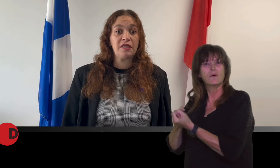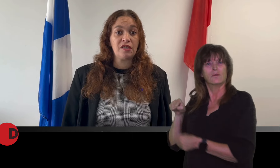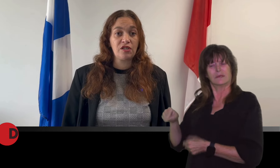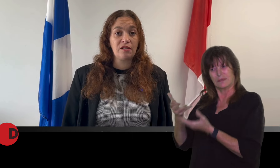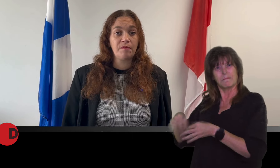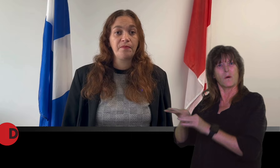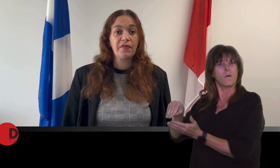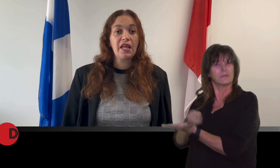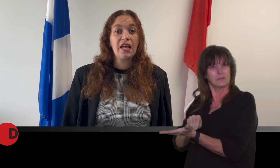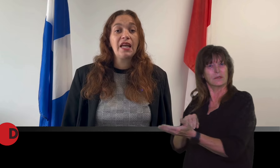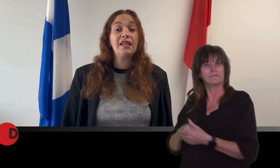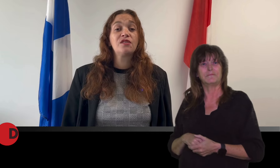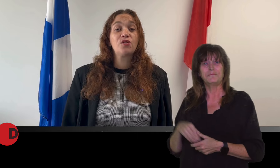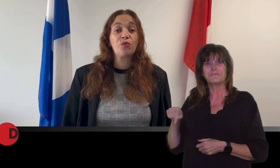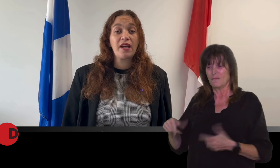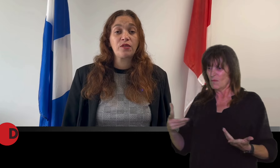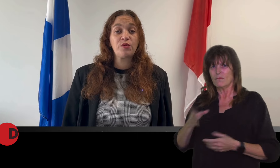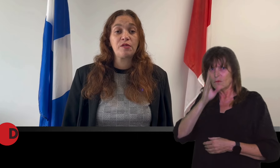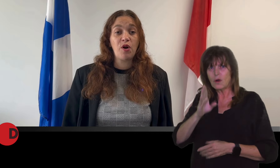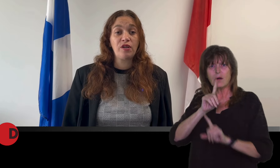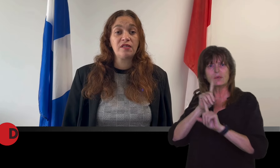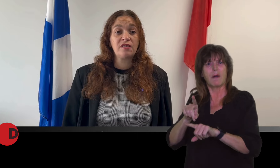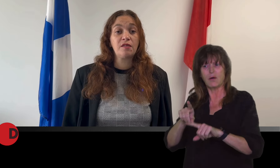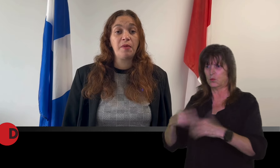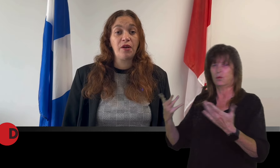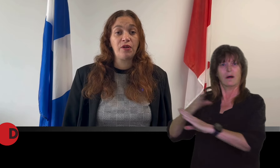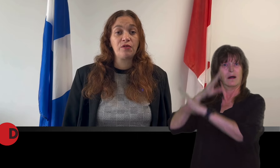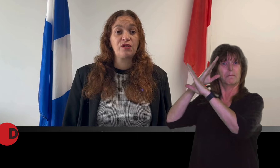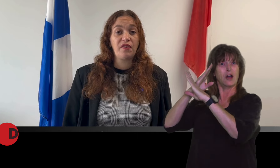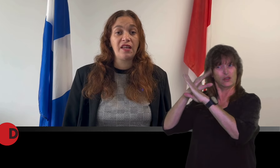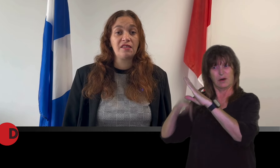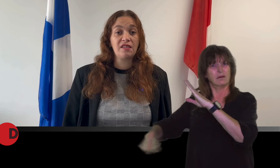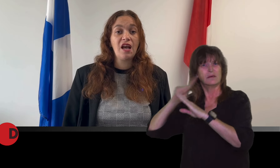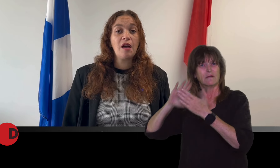I decided to sponsor this important petition. It is a direct response